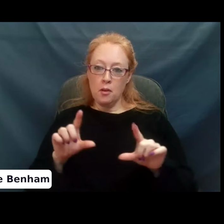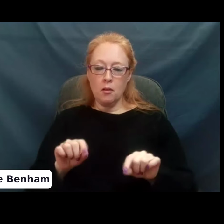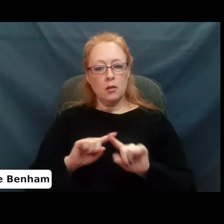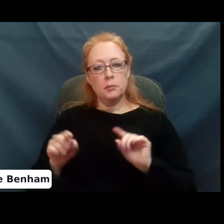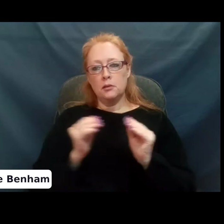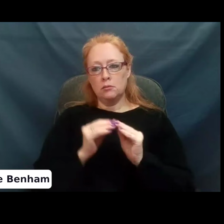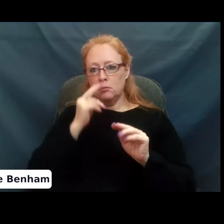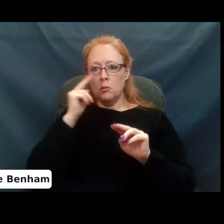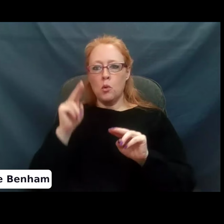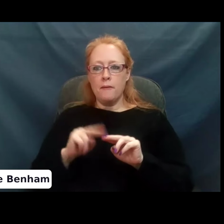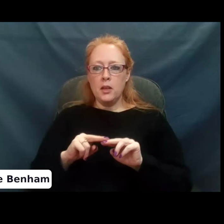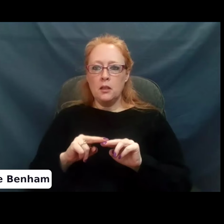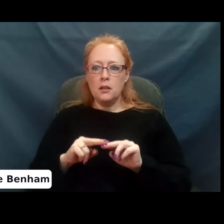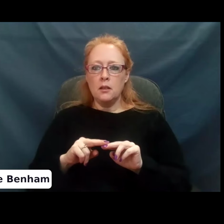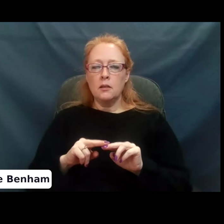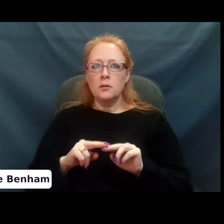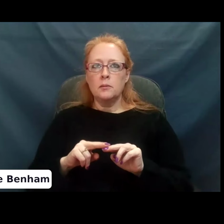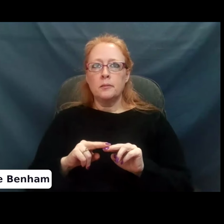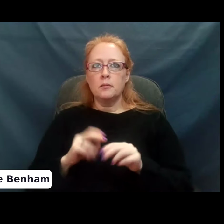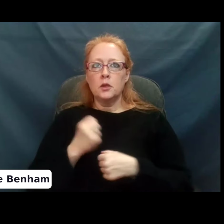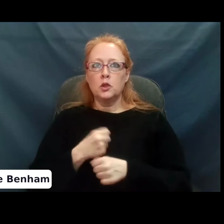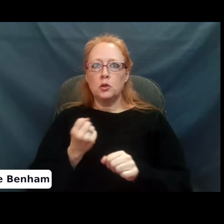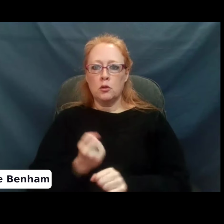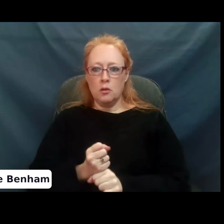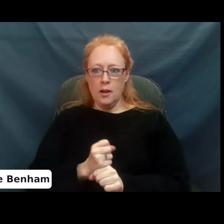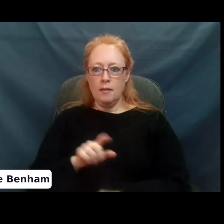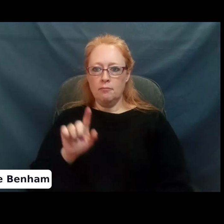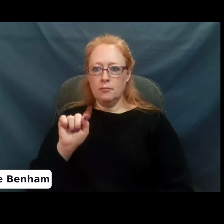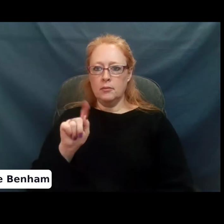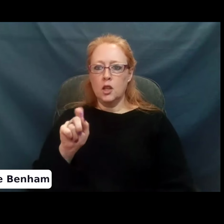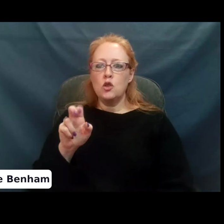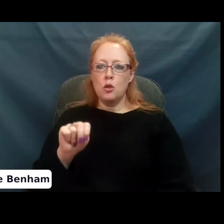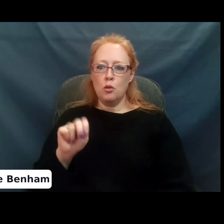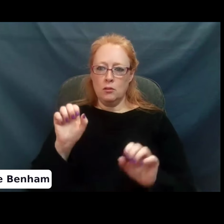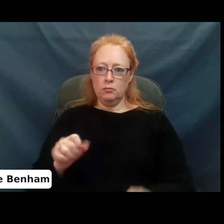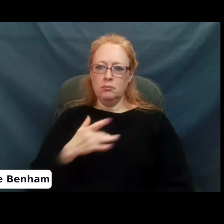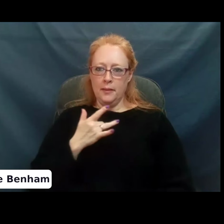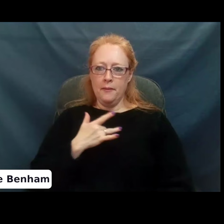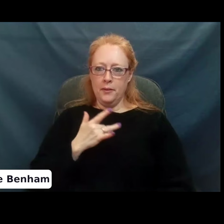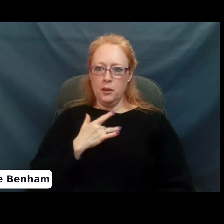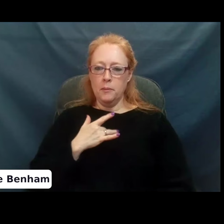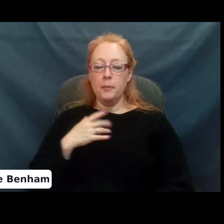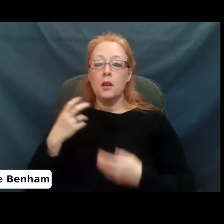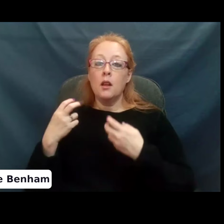And of course, it is, you could potentially braille the cards.